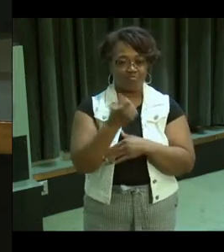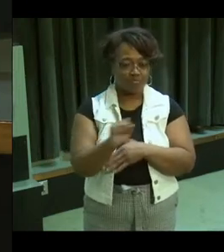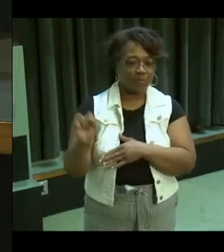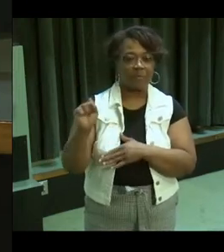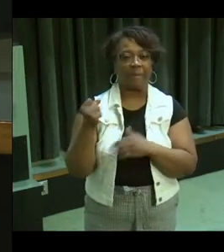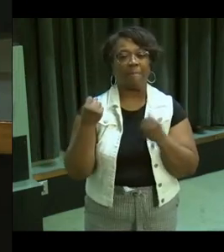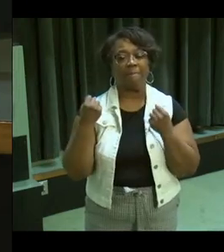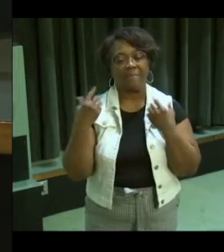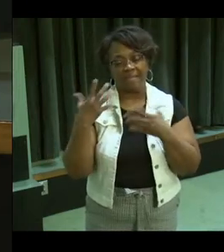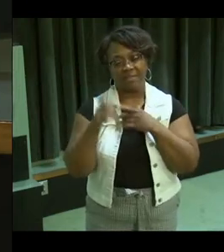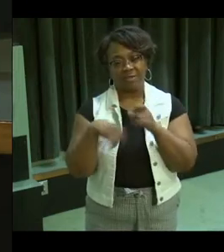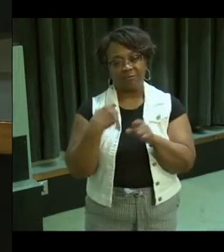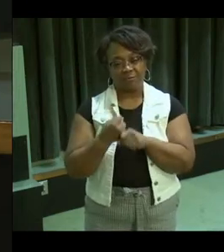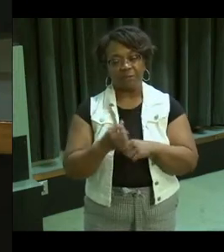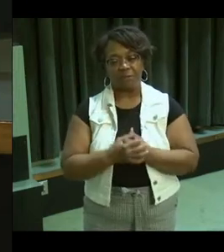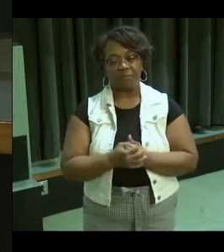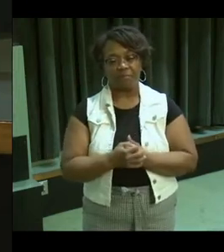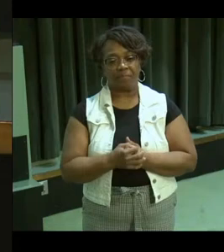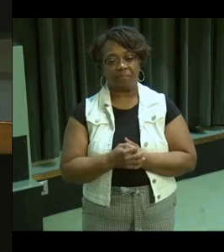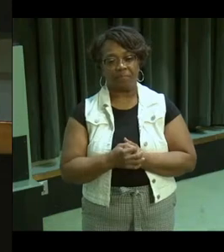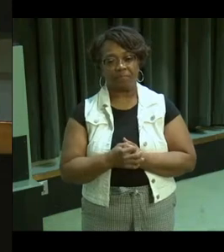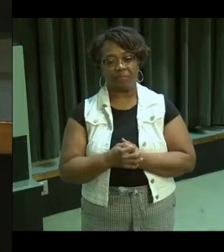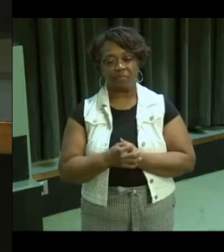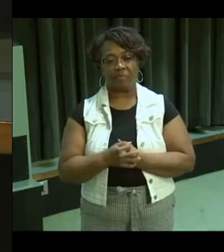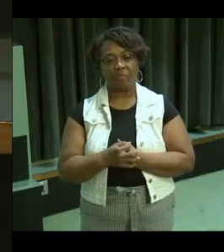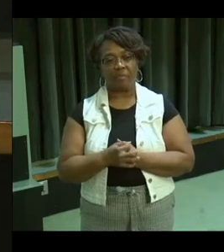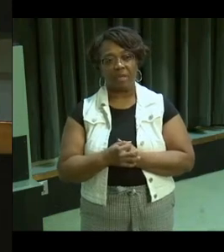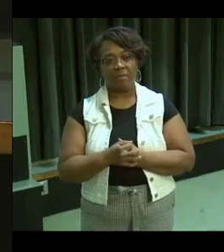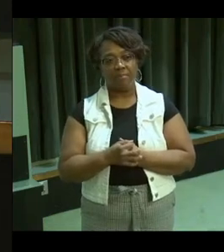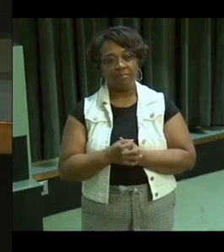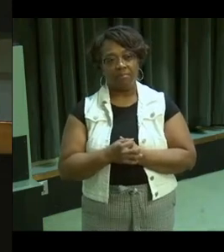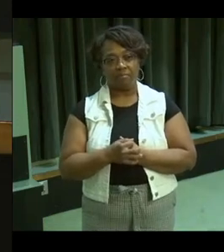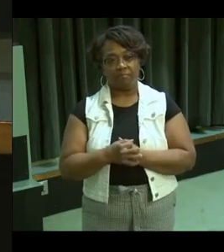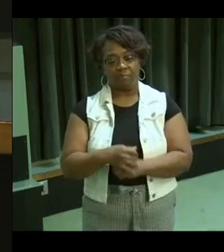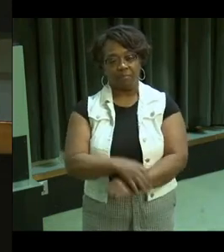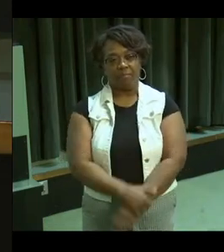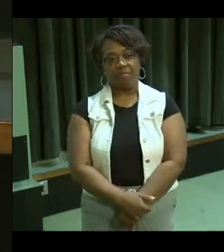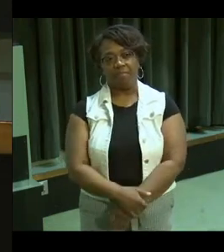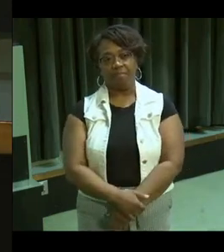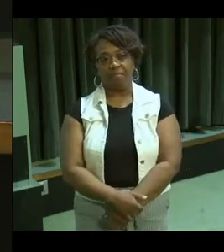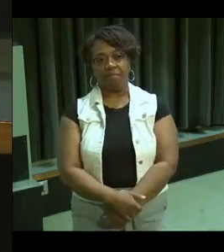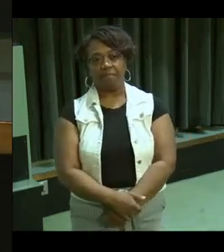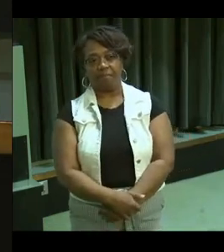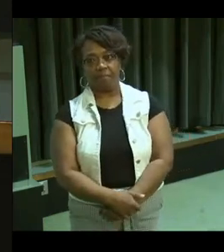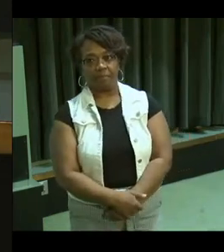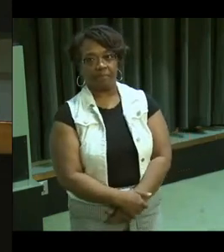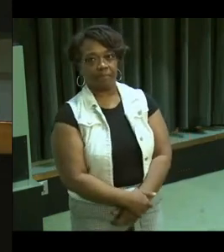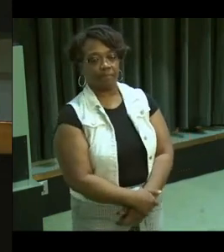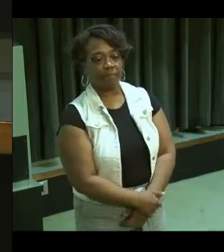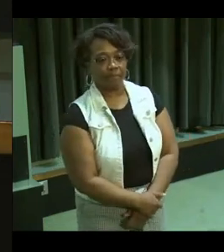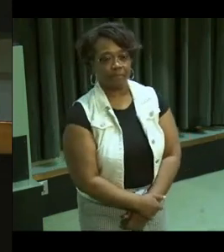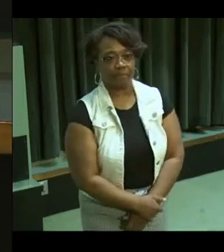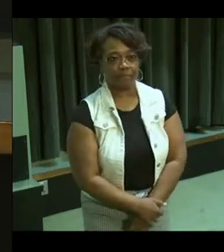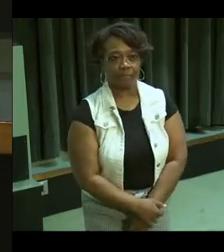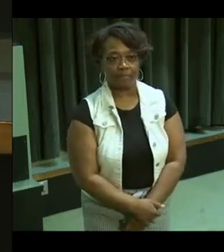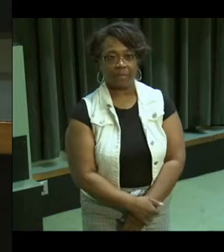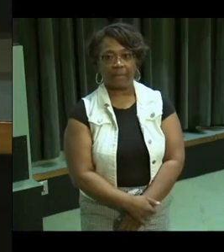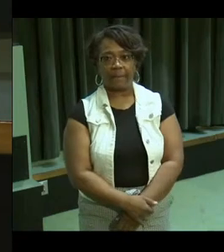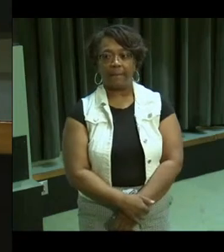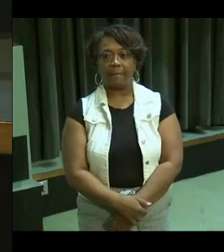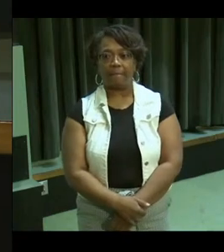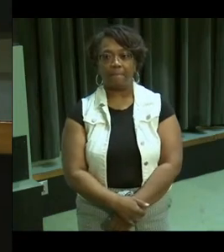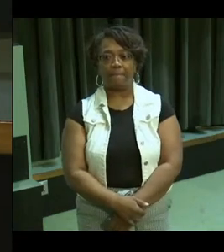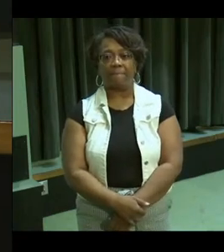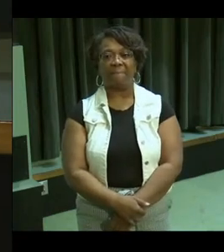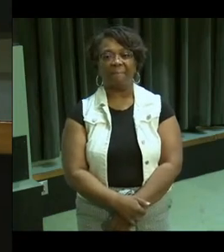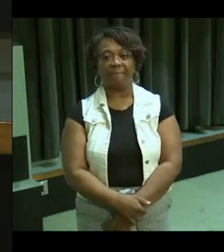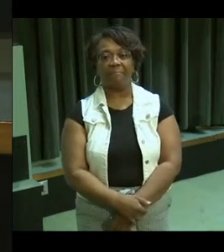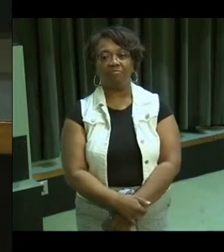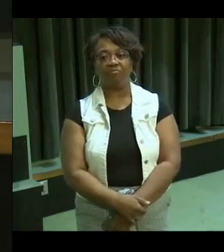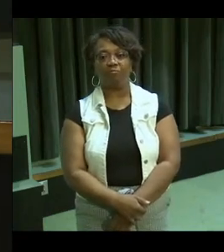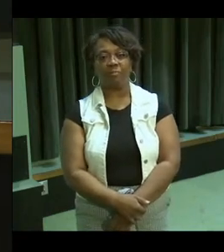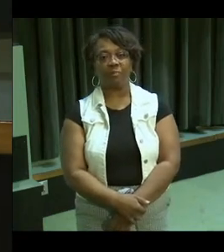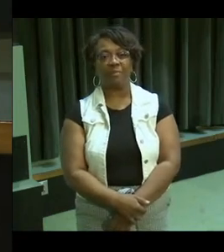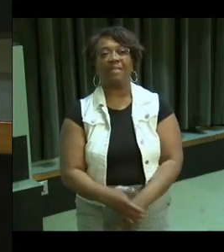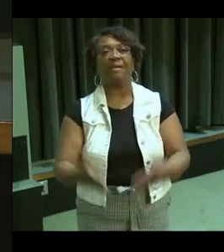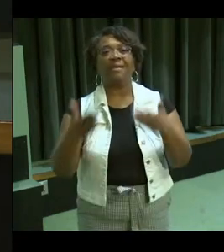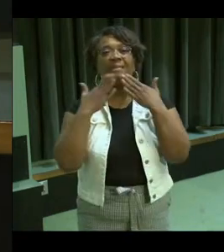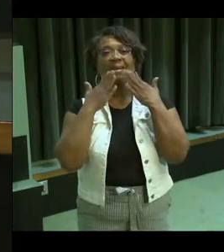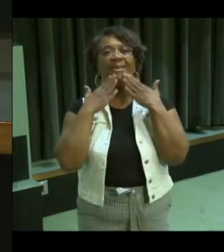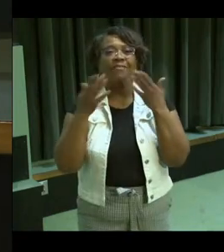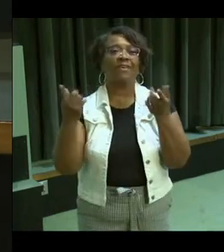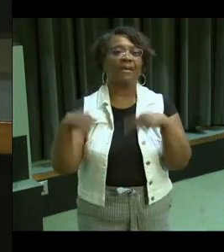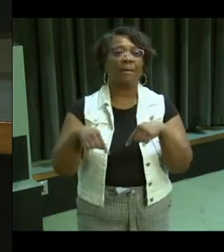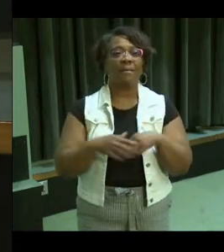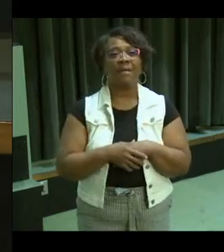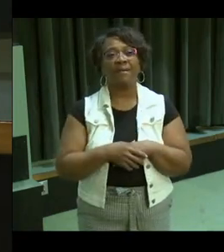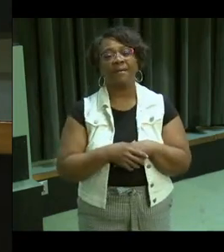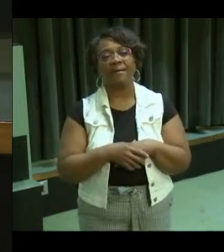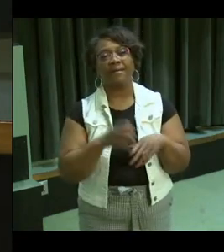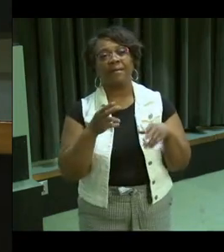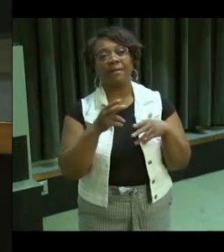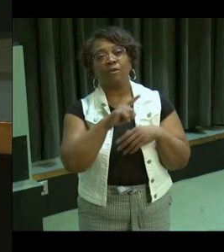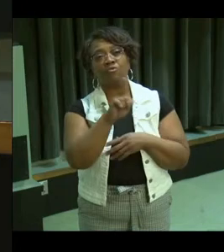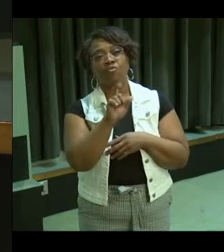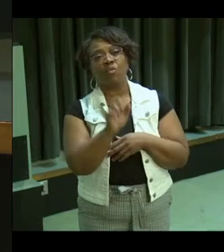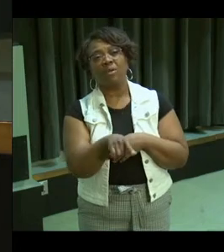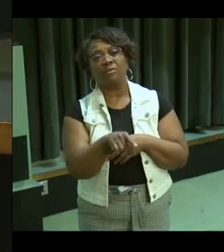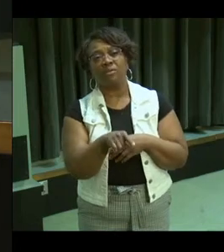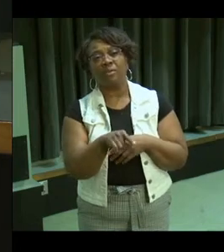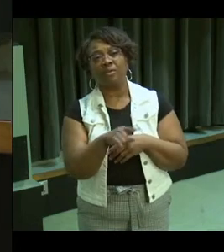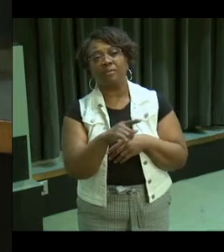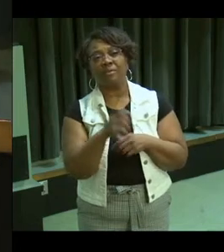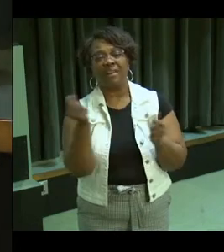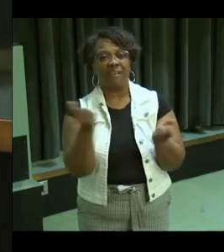many years.